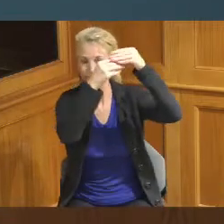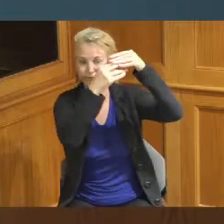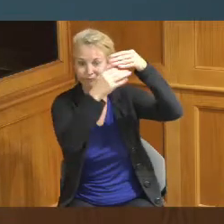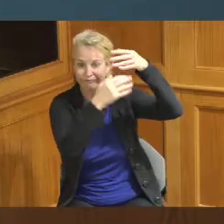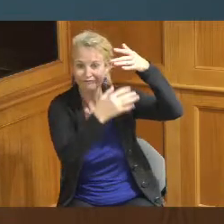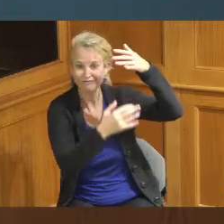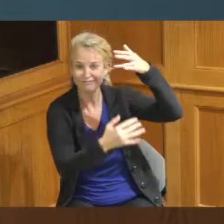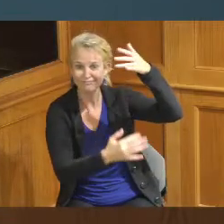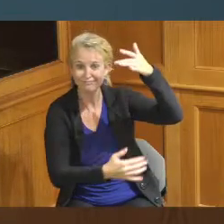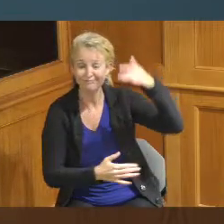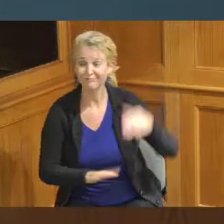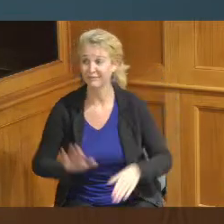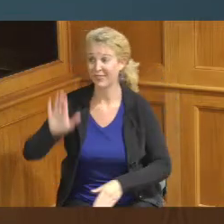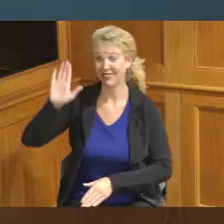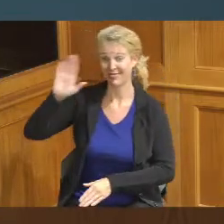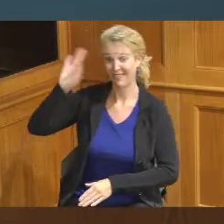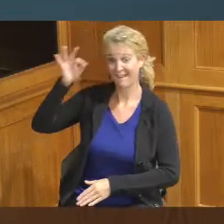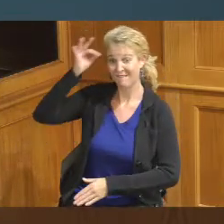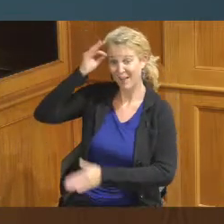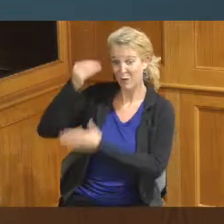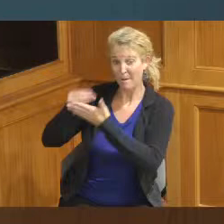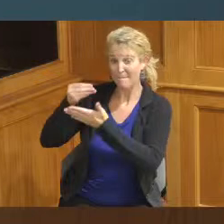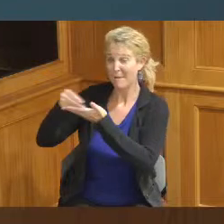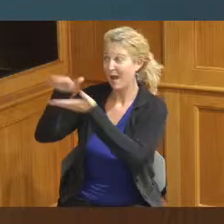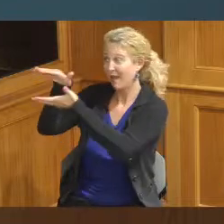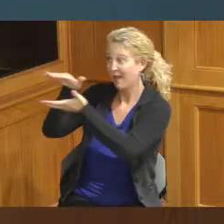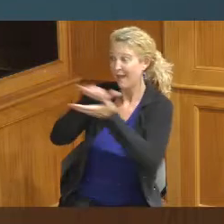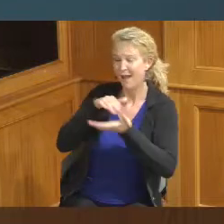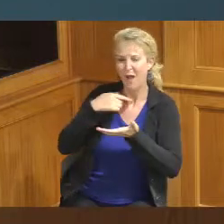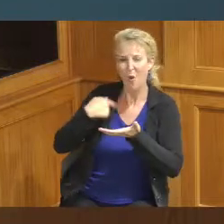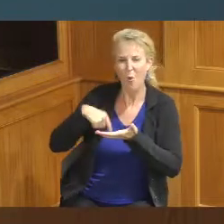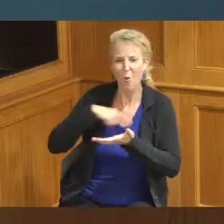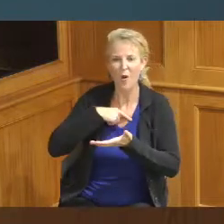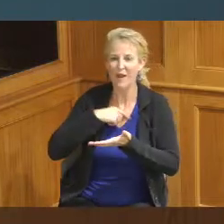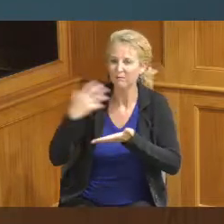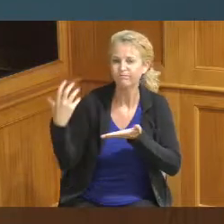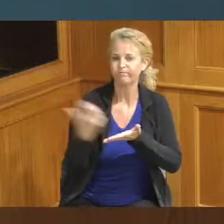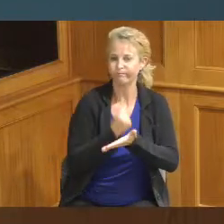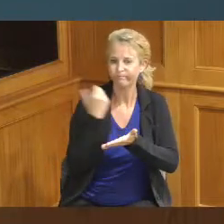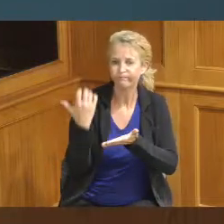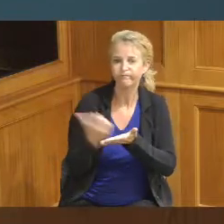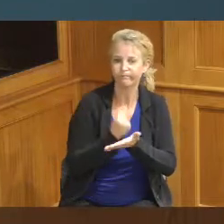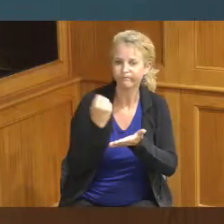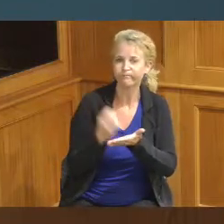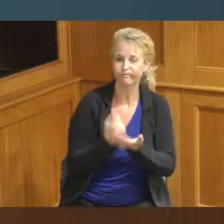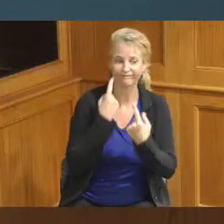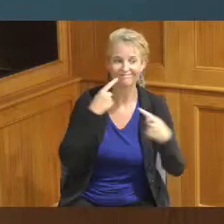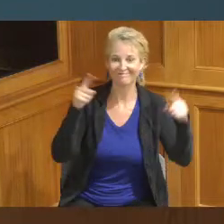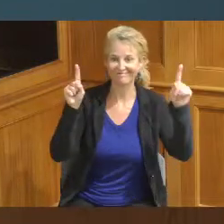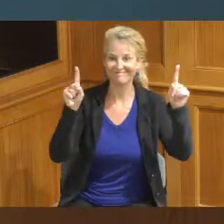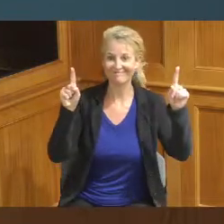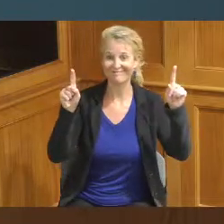taken those dollars stretched them Diversified them and so it's time for us to have a opportunity